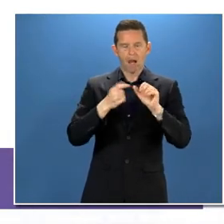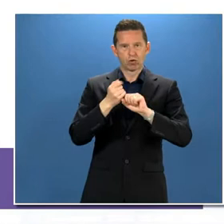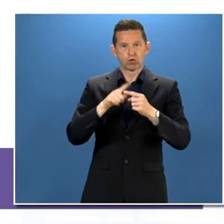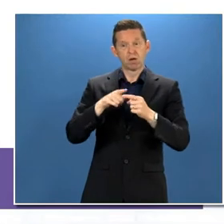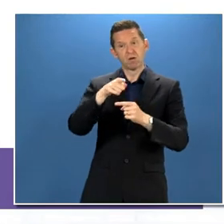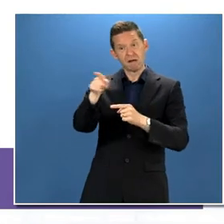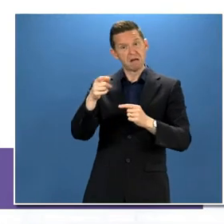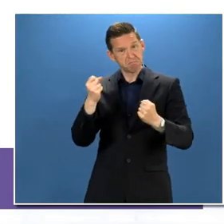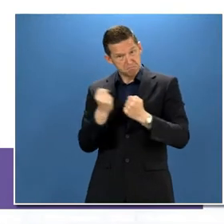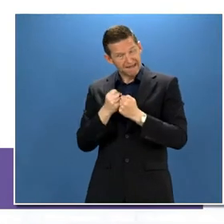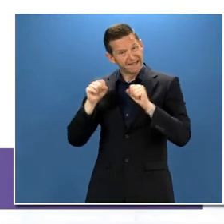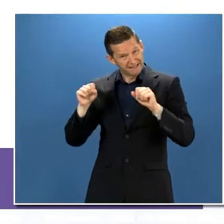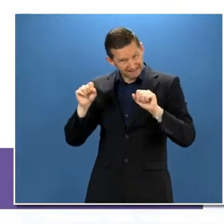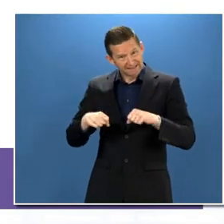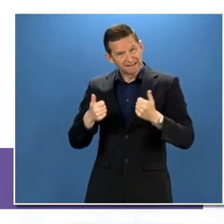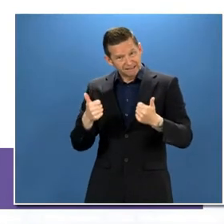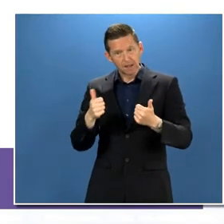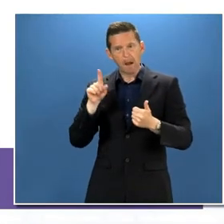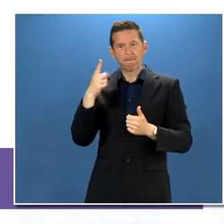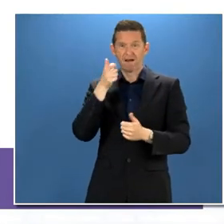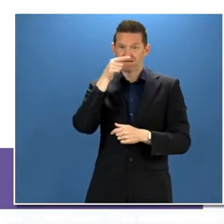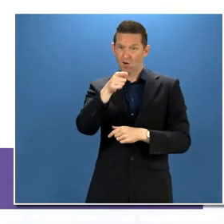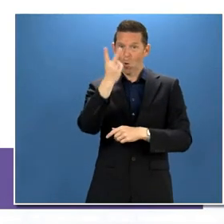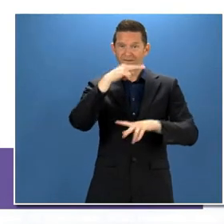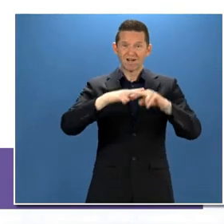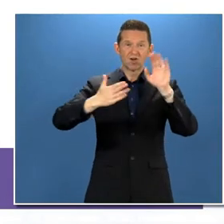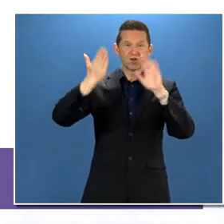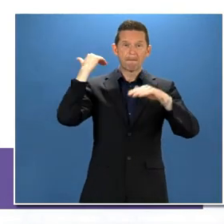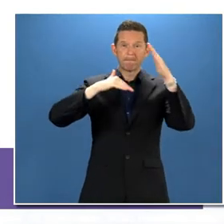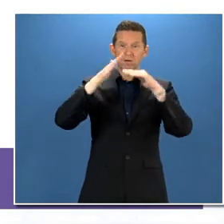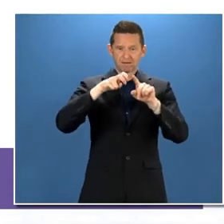with spiral staircases and older buildings of that nature.